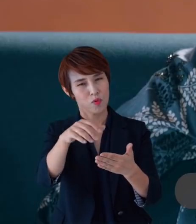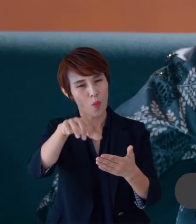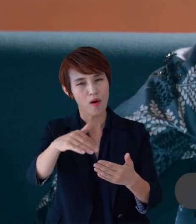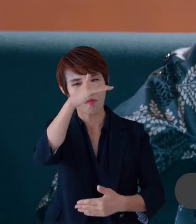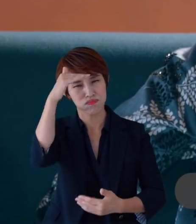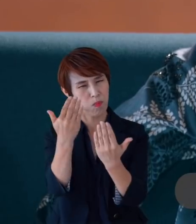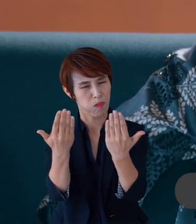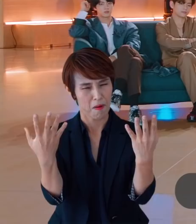j-hope: Seoul’s the best.